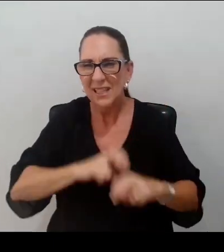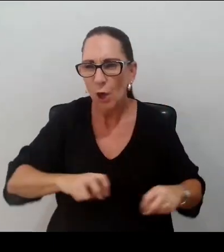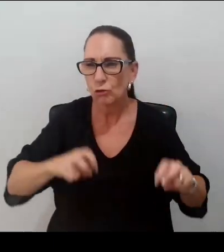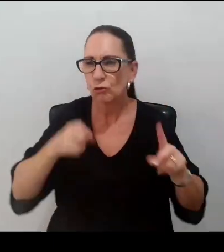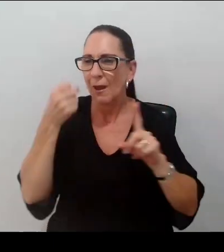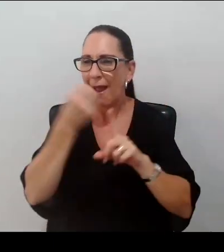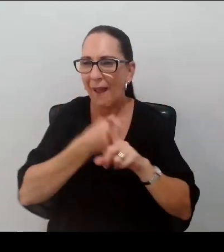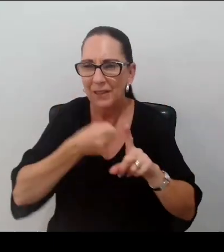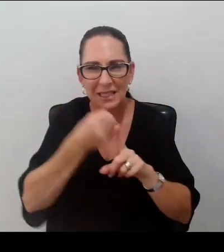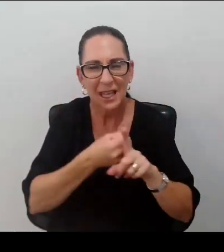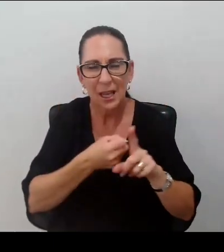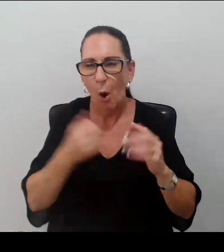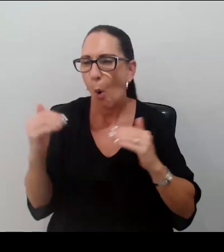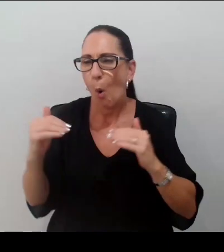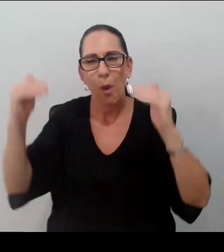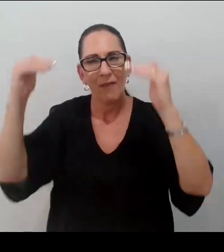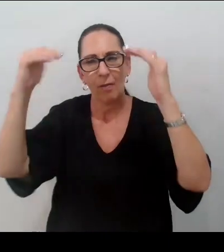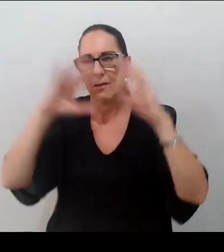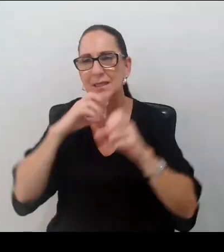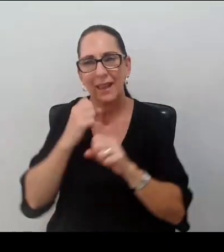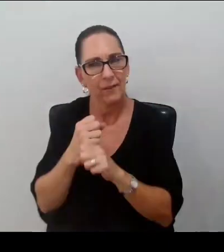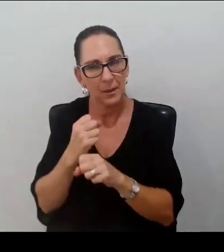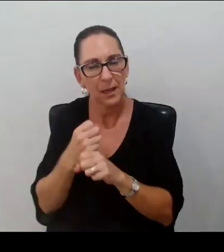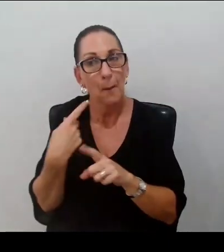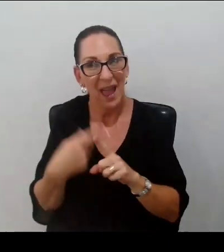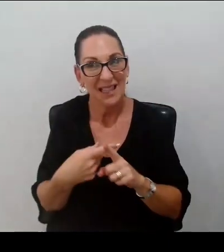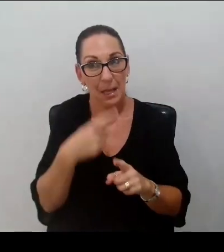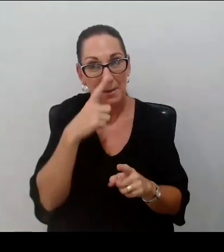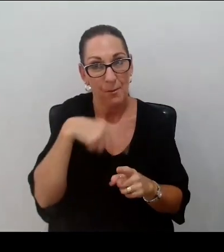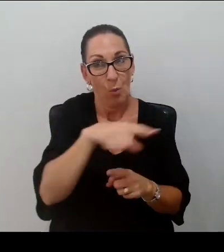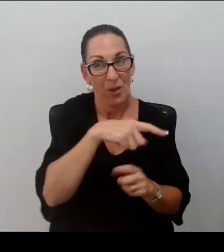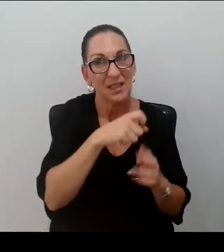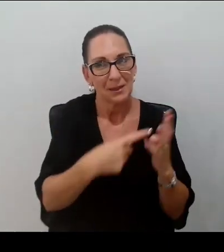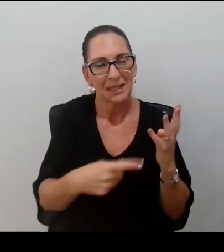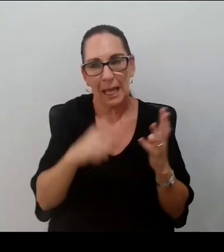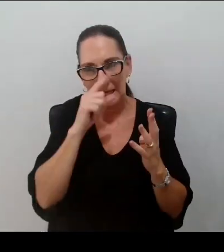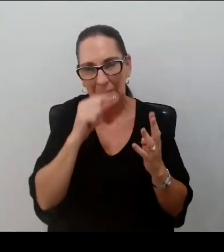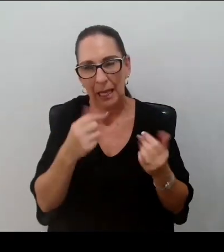all levels of government, and with people with disability to drive much needed change.